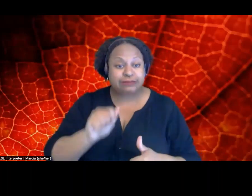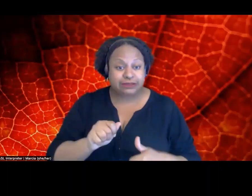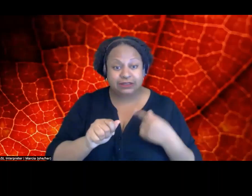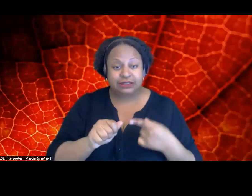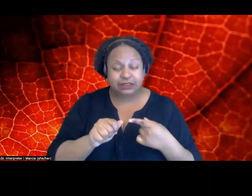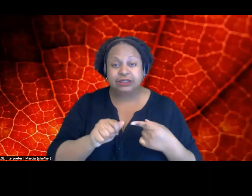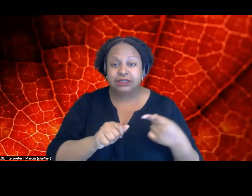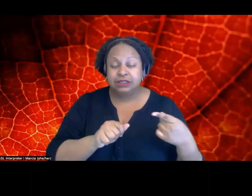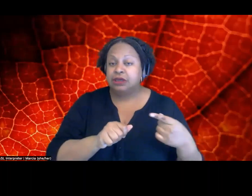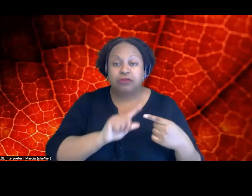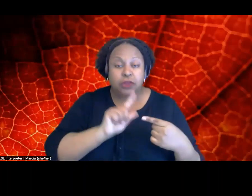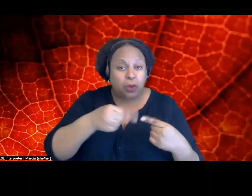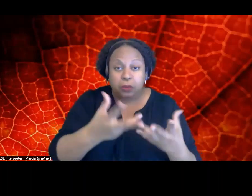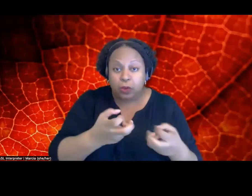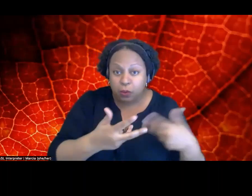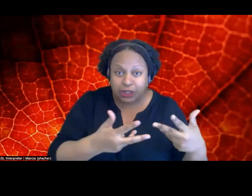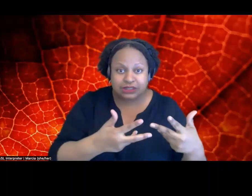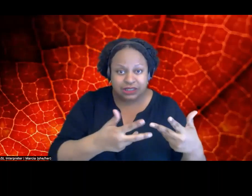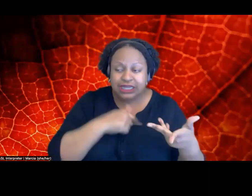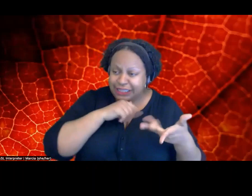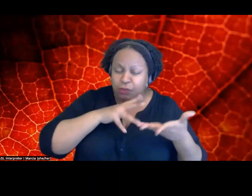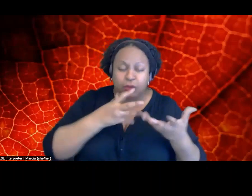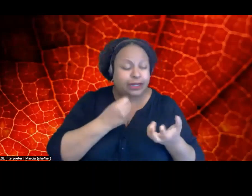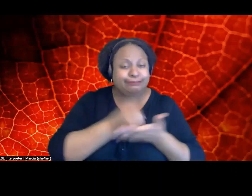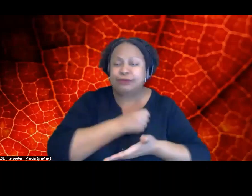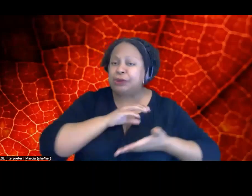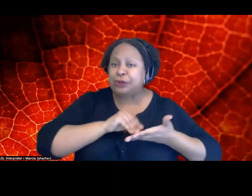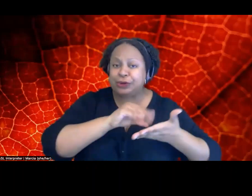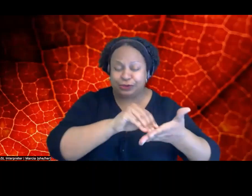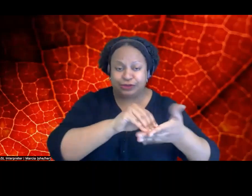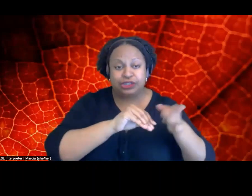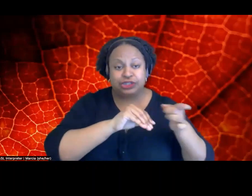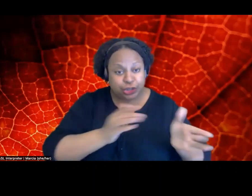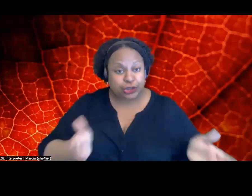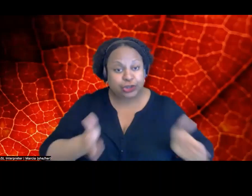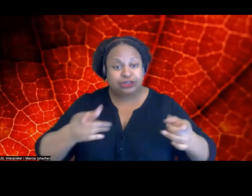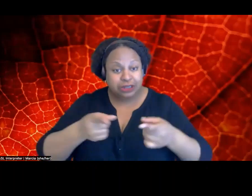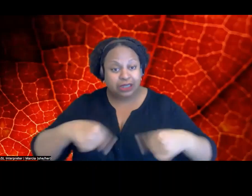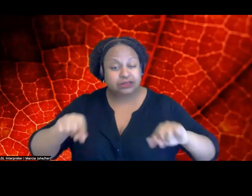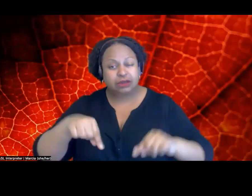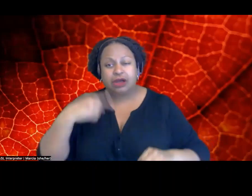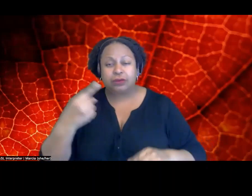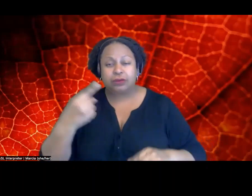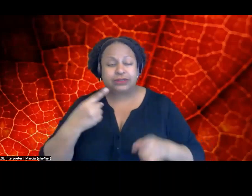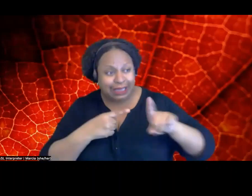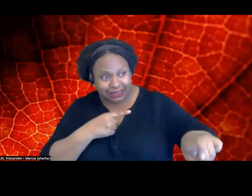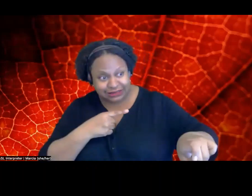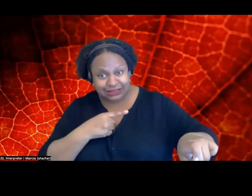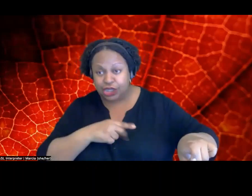is just to learn and she encouraged us to always ask this UDL question.